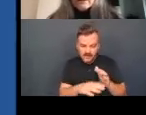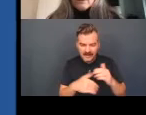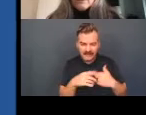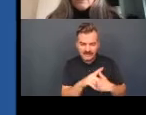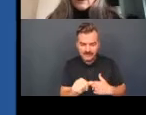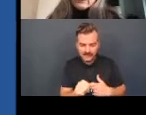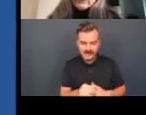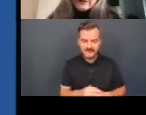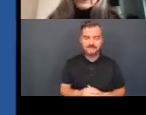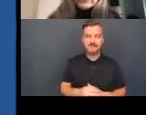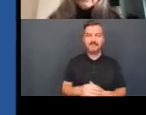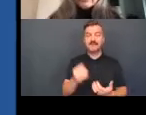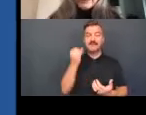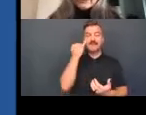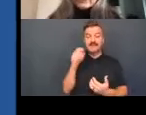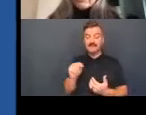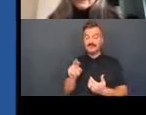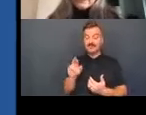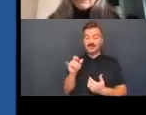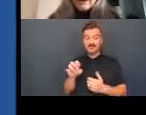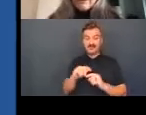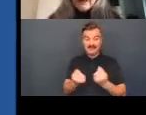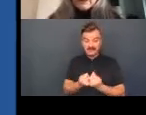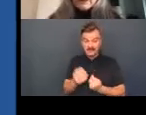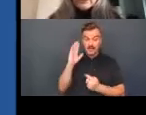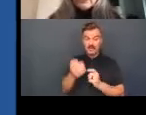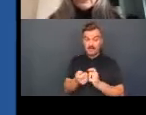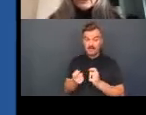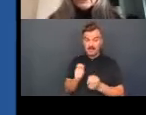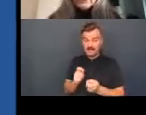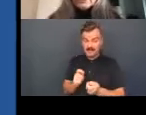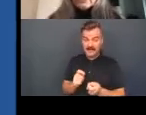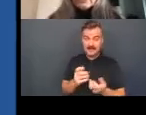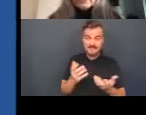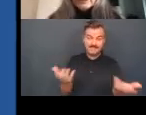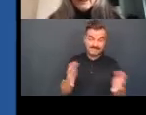16:02:56 Weather triage teams will actually make these modifications is uncertain, and